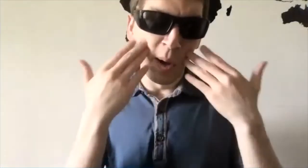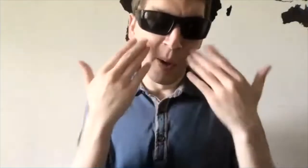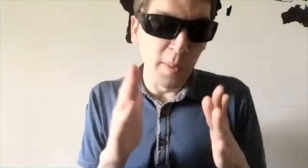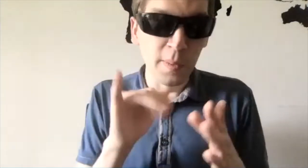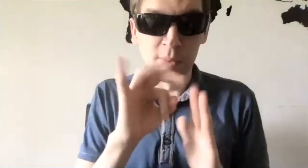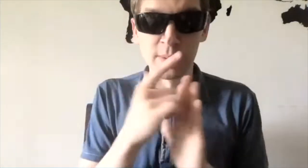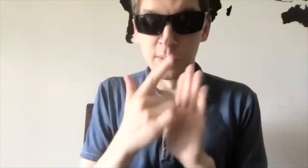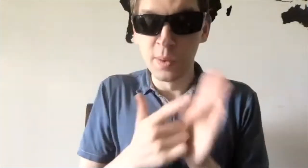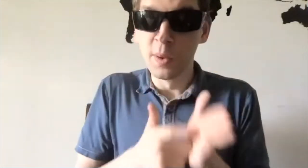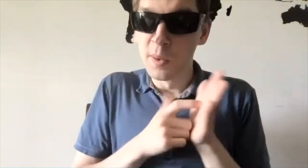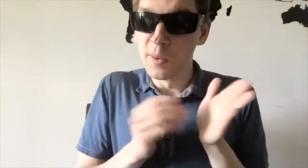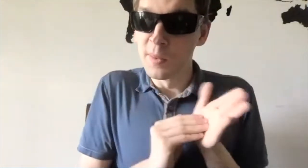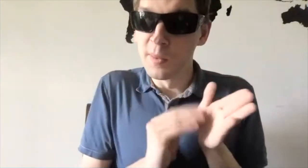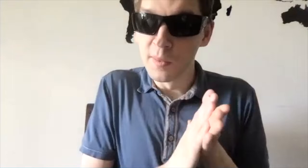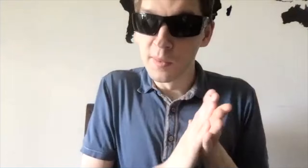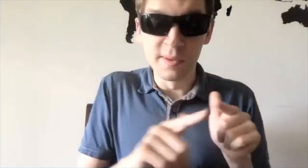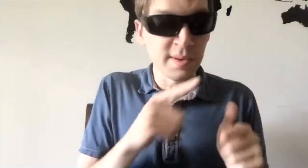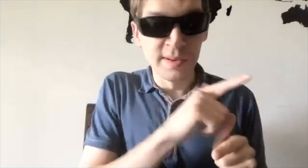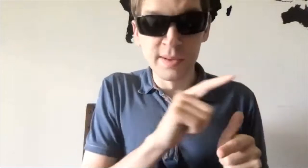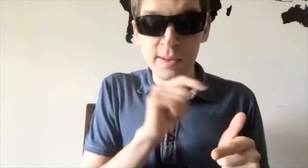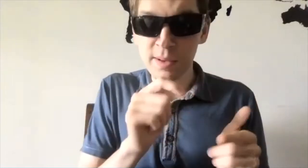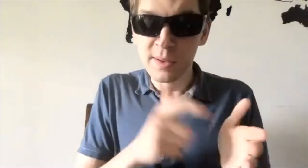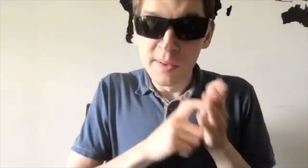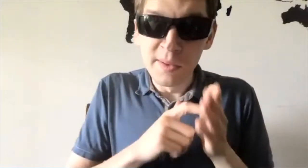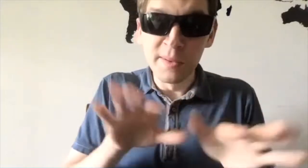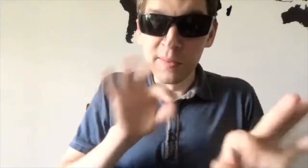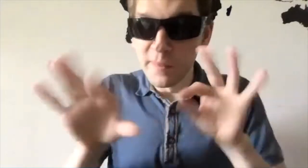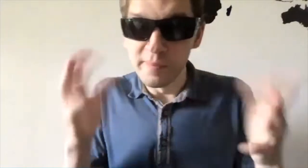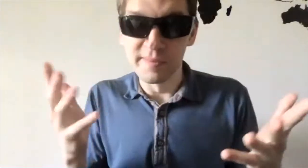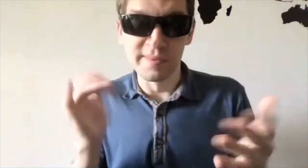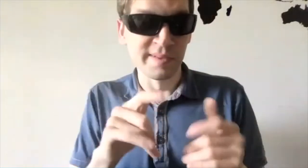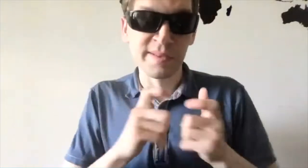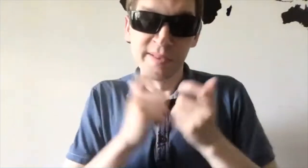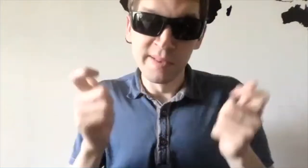Giving us opportunities. Giving us.... working through grant